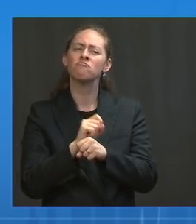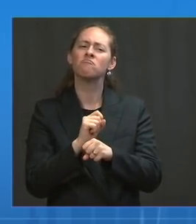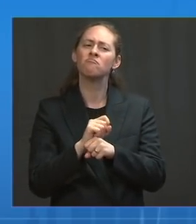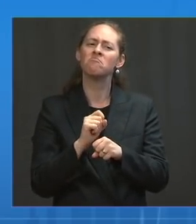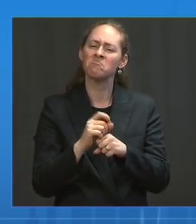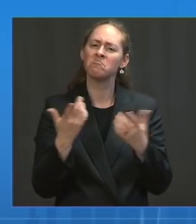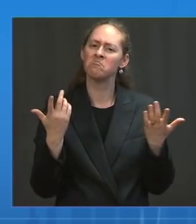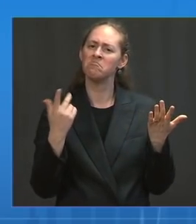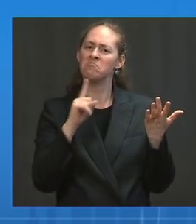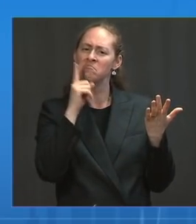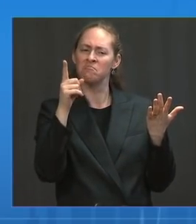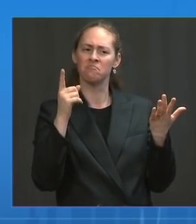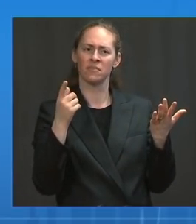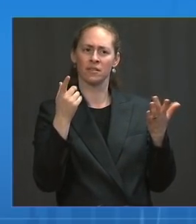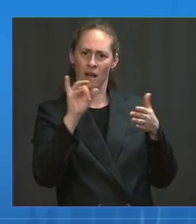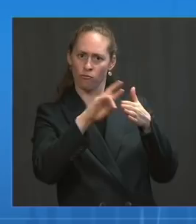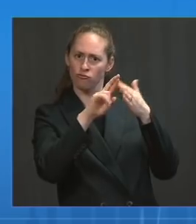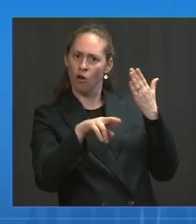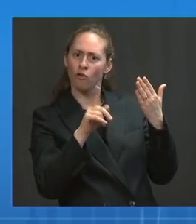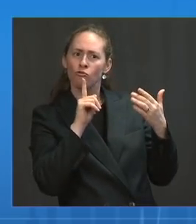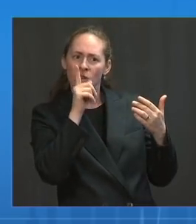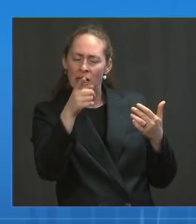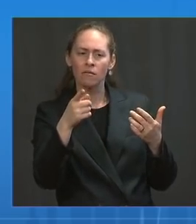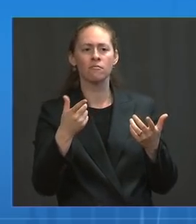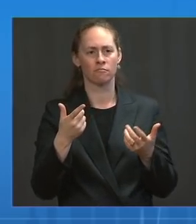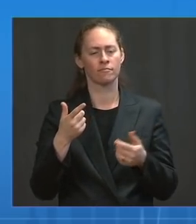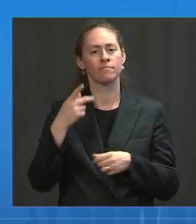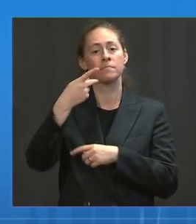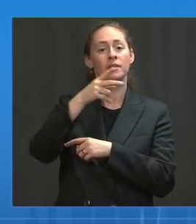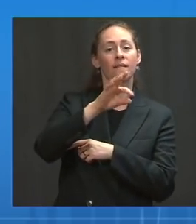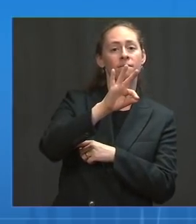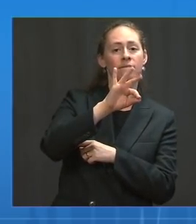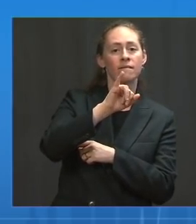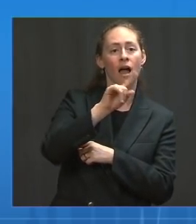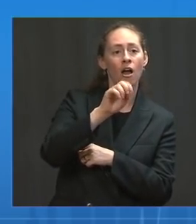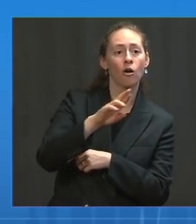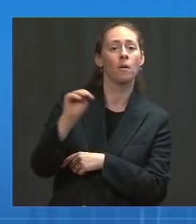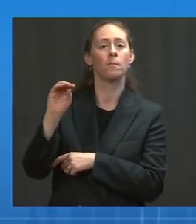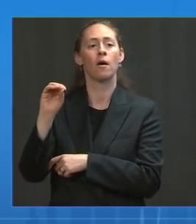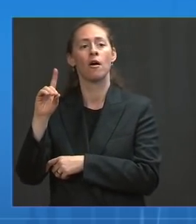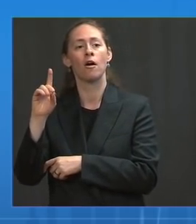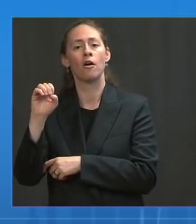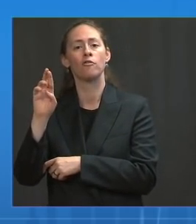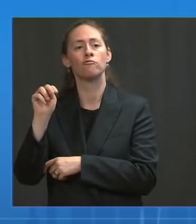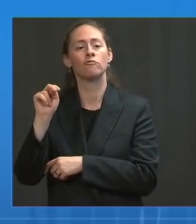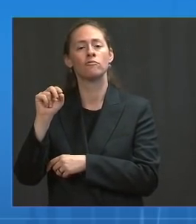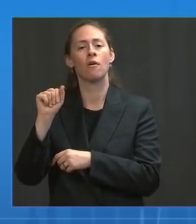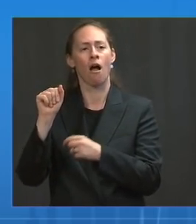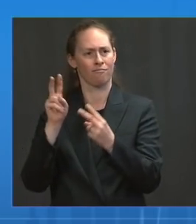that are applicable to Pfizer are also applicable to Moderna. Then next slide, please.